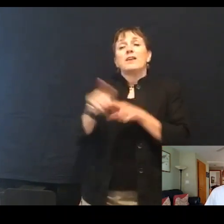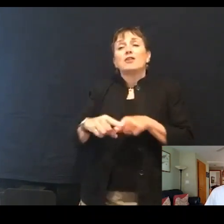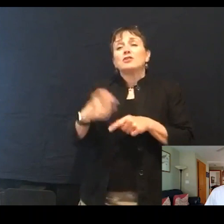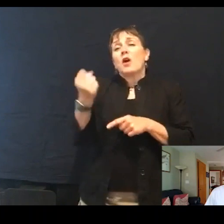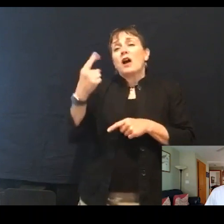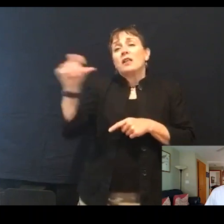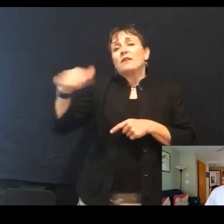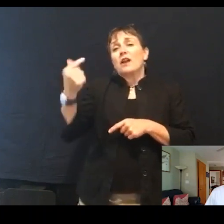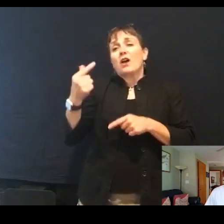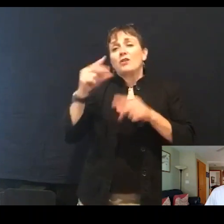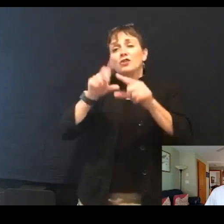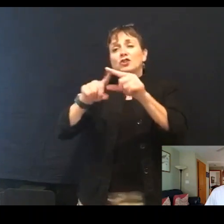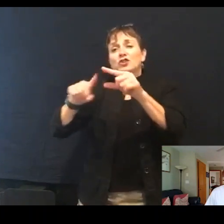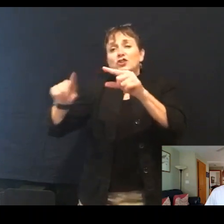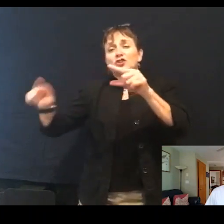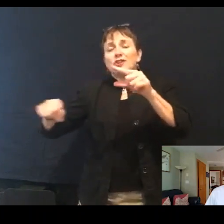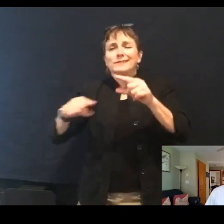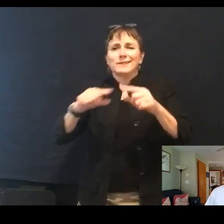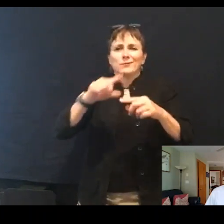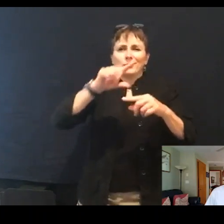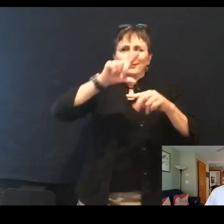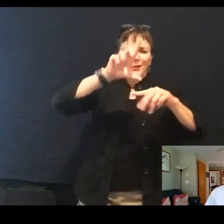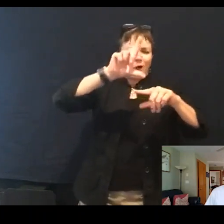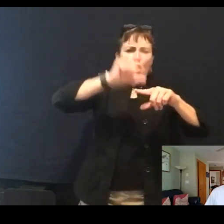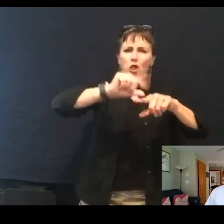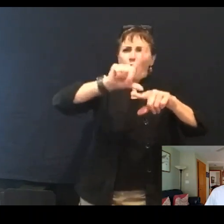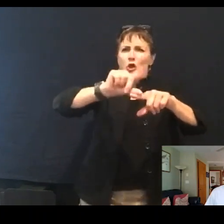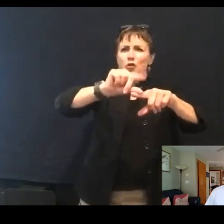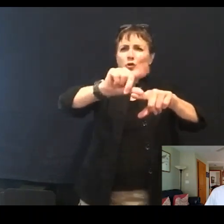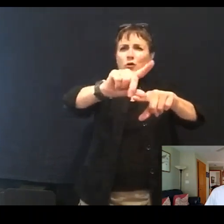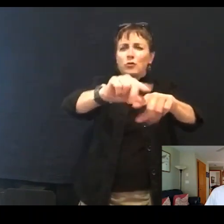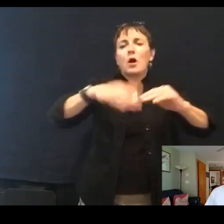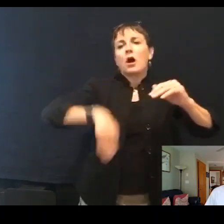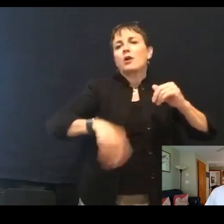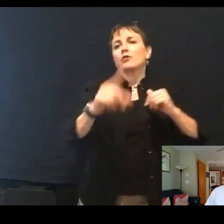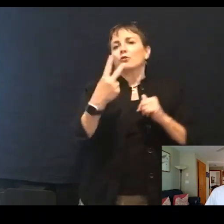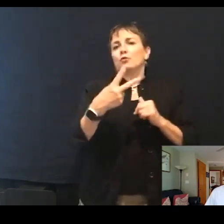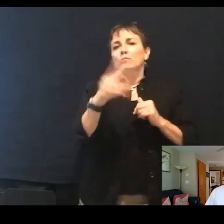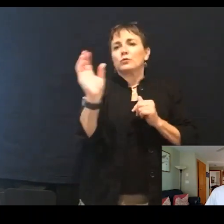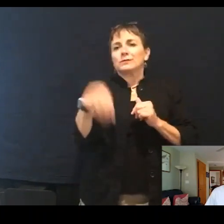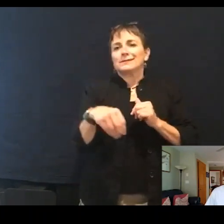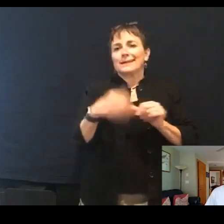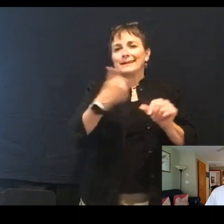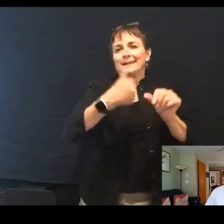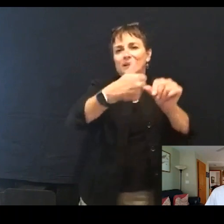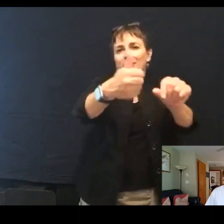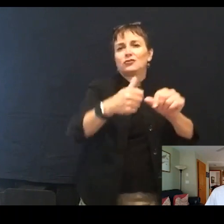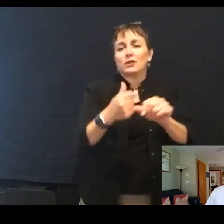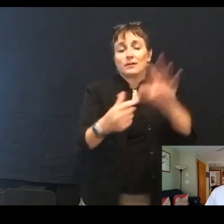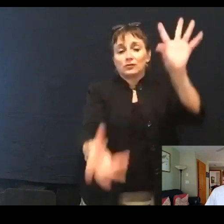that were each below 2% that explained 5% of the people